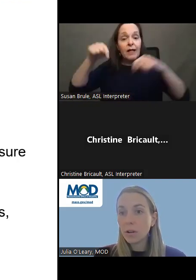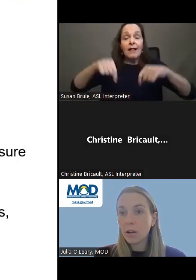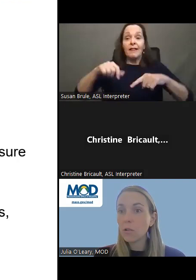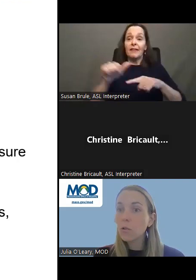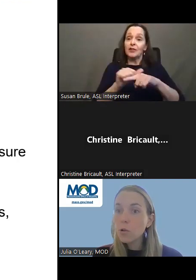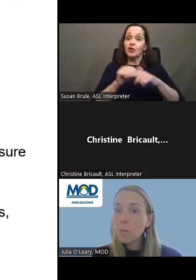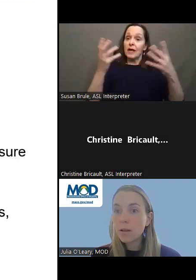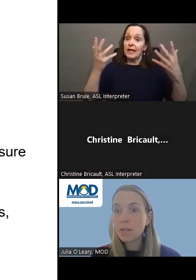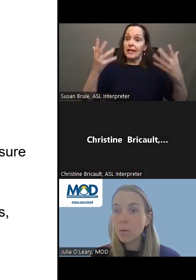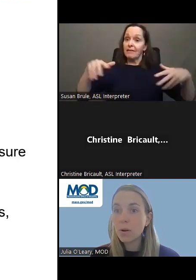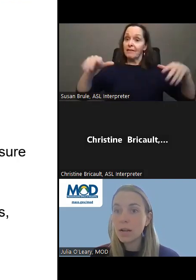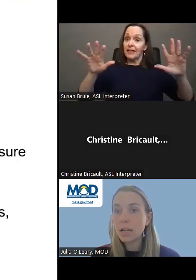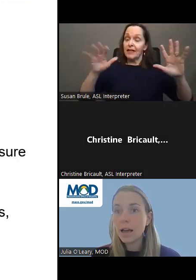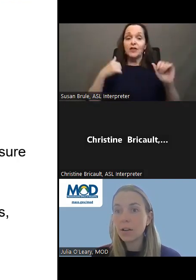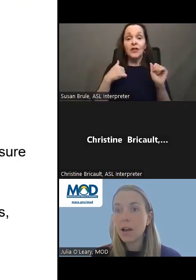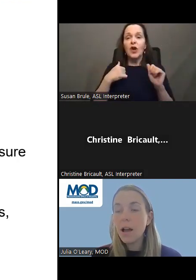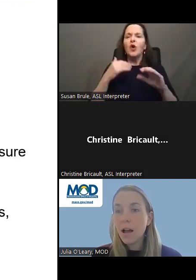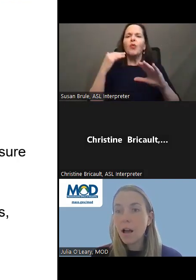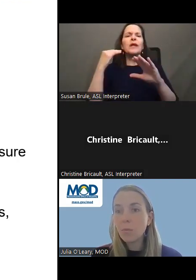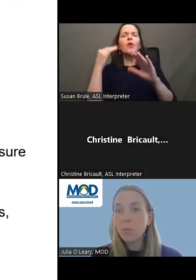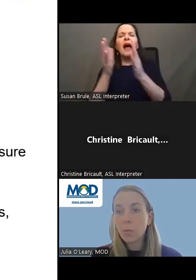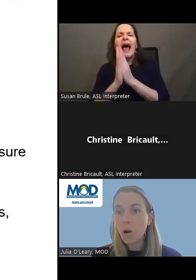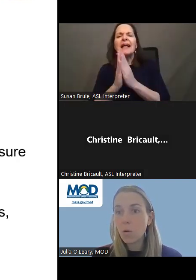Coordinator group that we're putting together, where we're